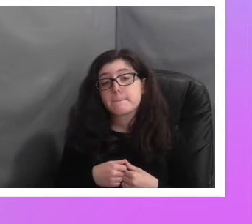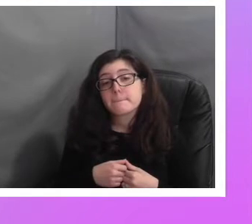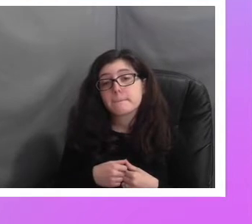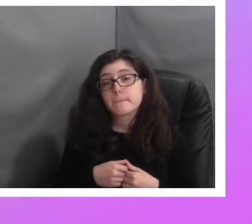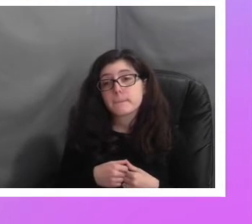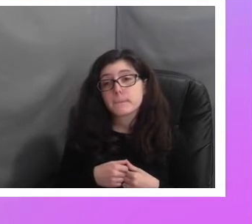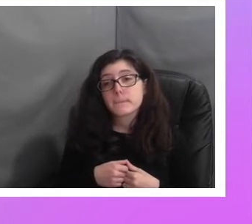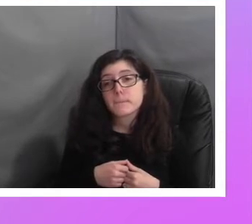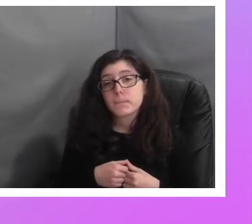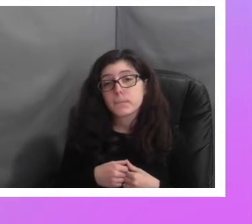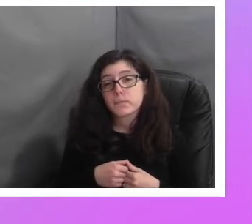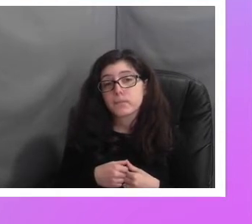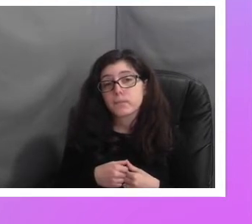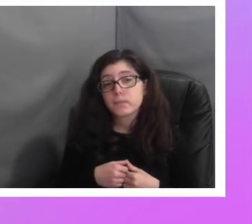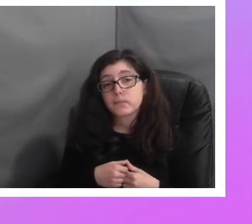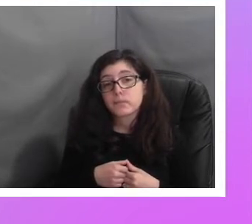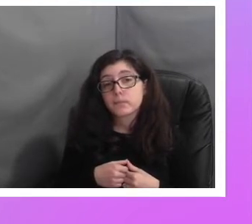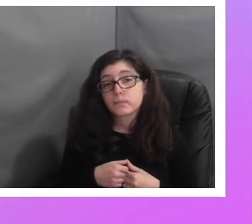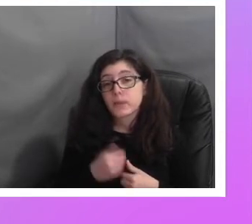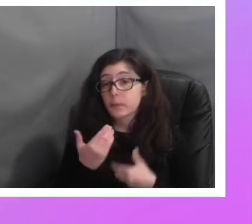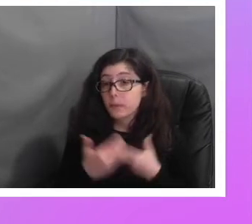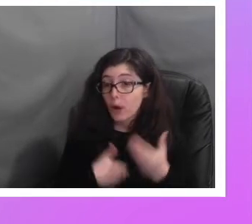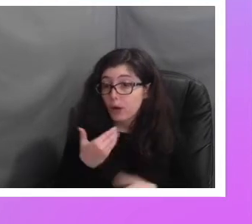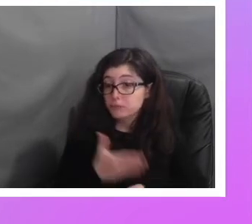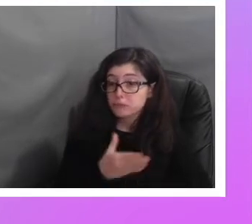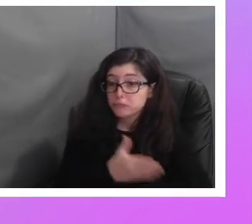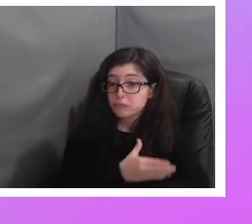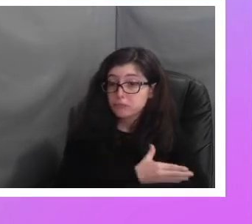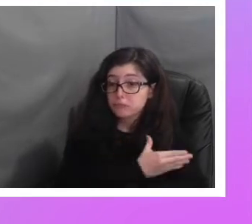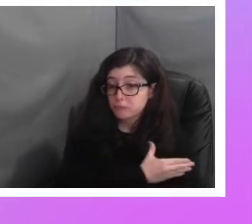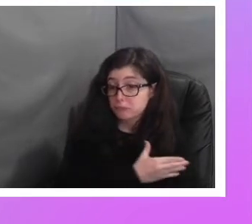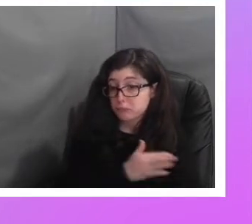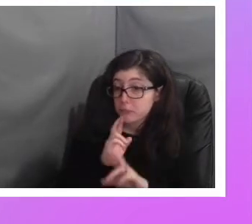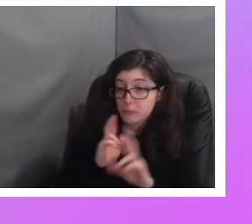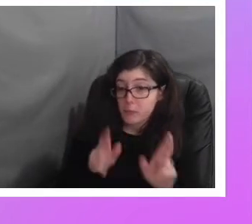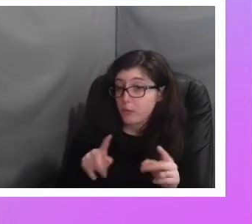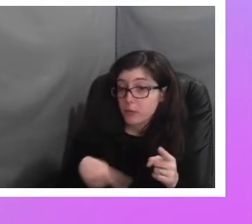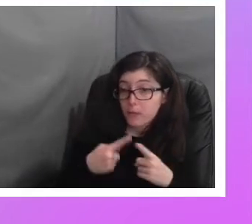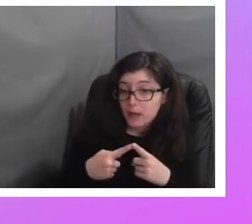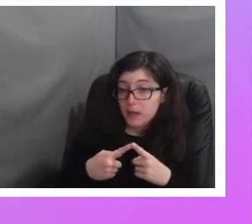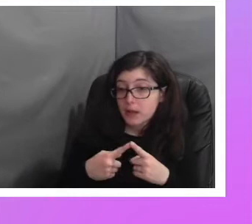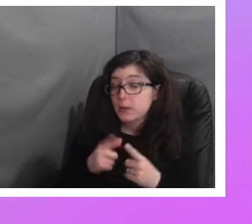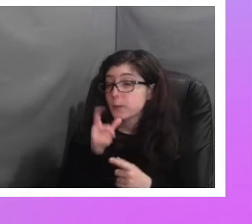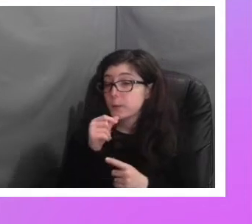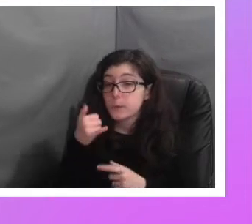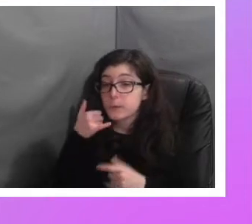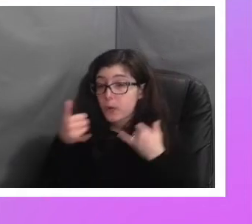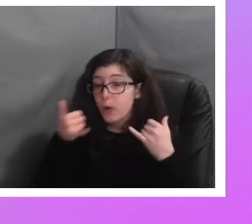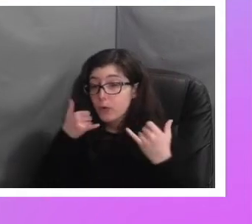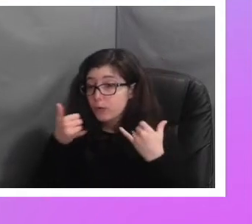how well it's working, how many calls are they getting, how many have they fixed, how quickly were they able to respond,